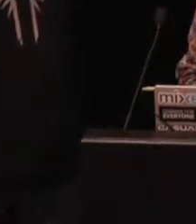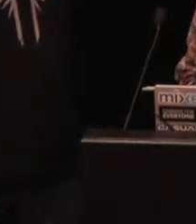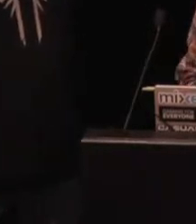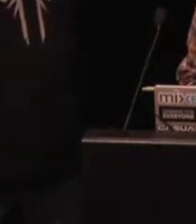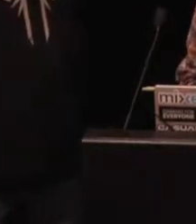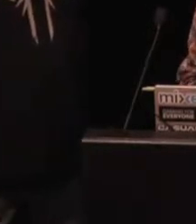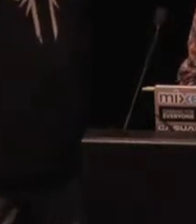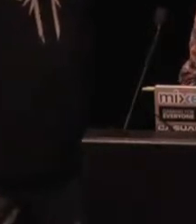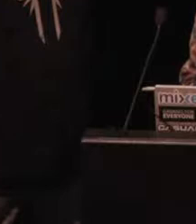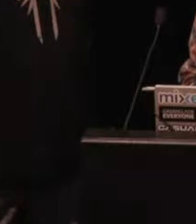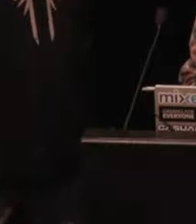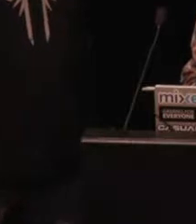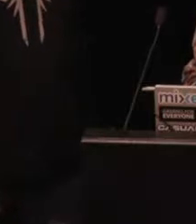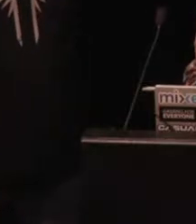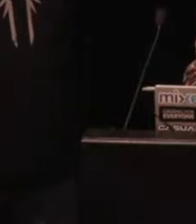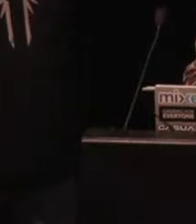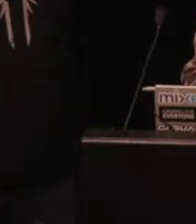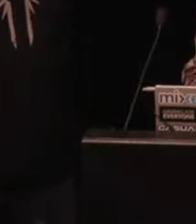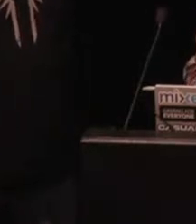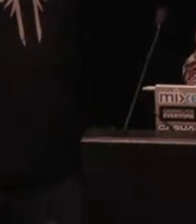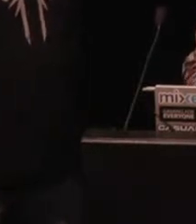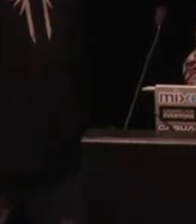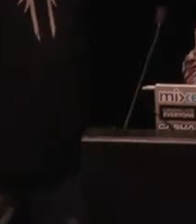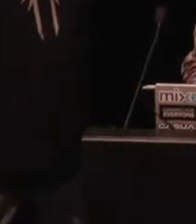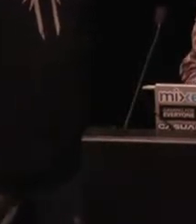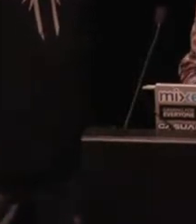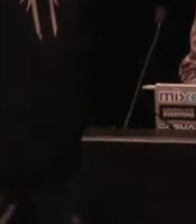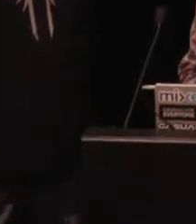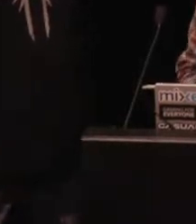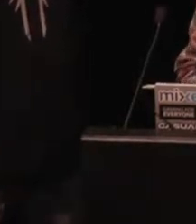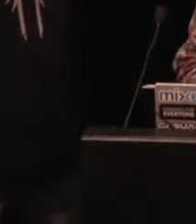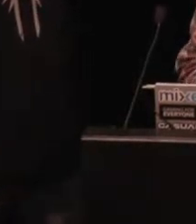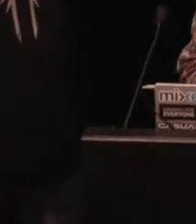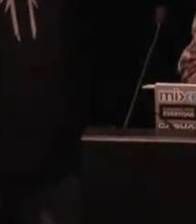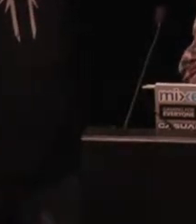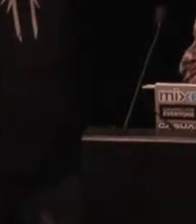We've tried to really give them some boosts where they needed them.